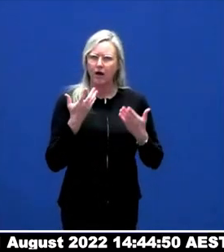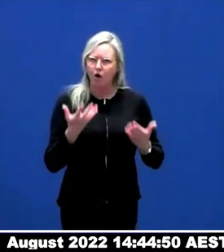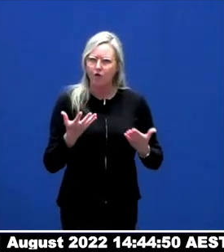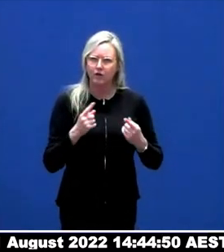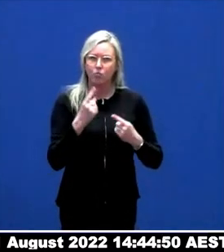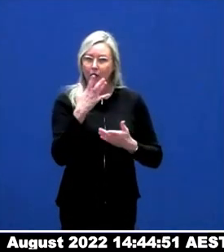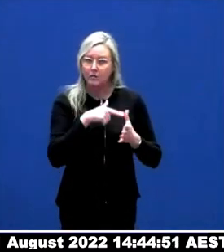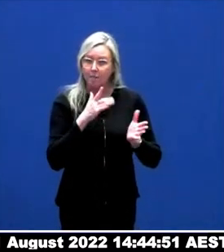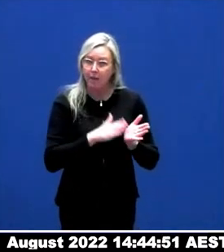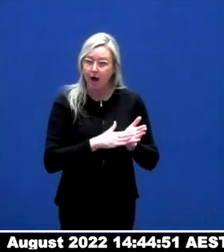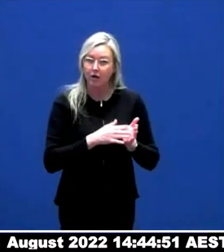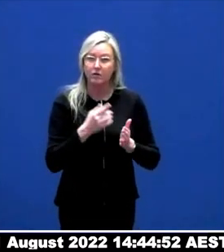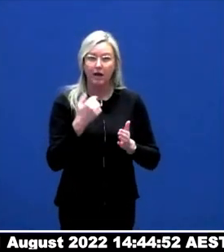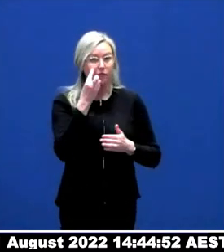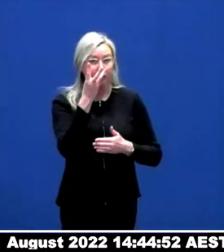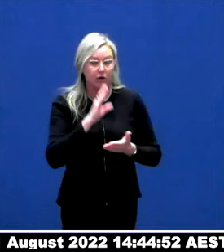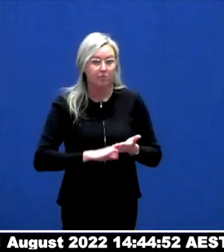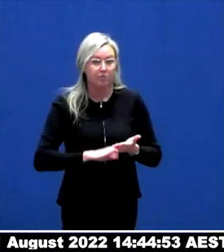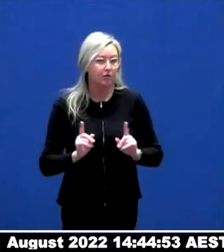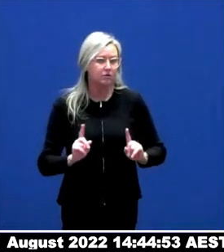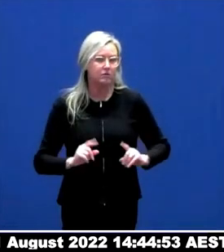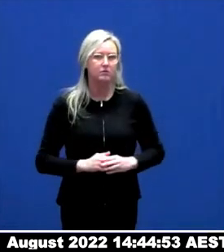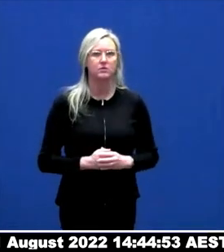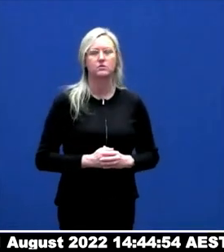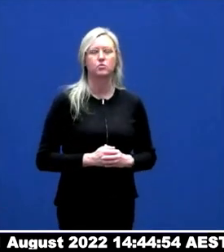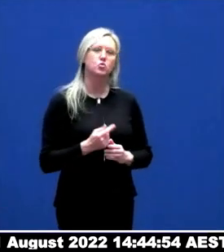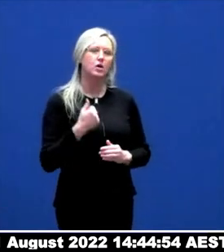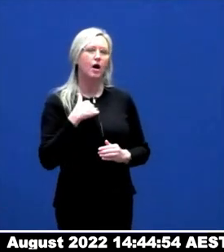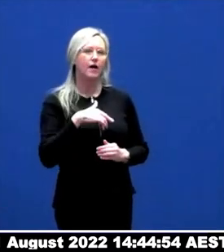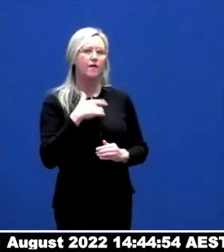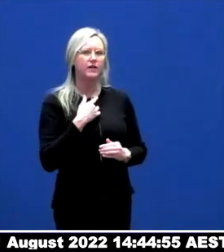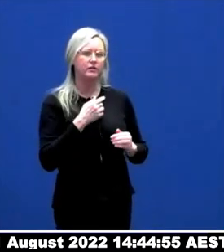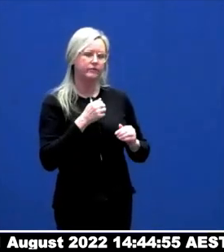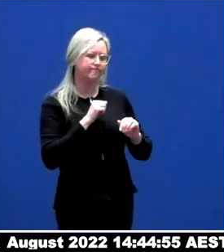At the local level, I think it would be on a case-by-case basis regarding a